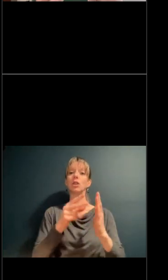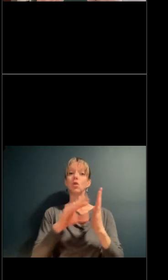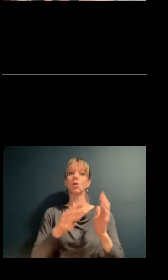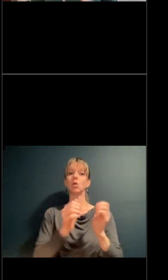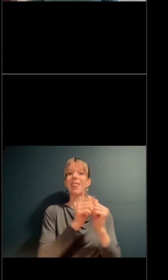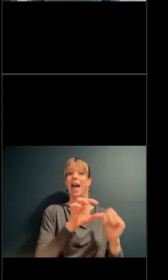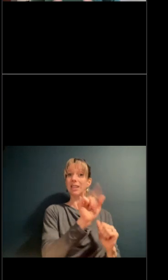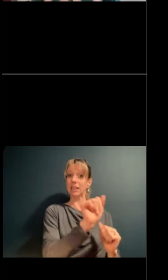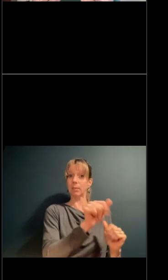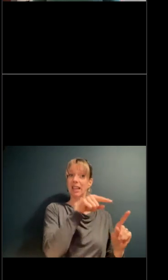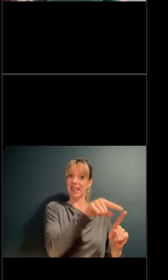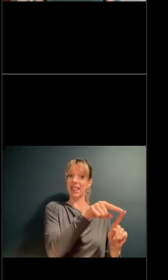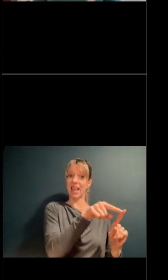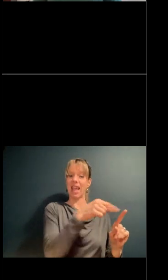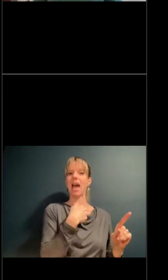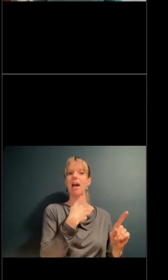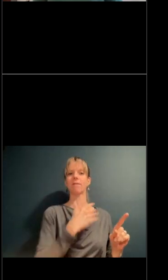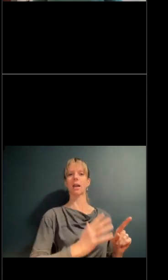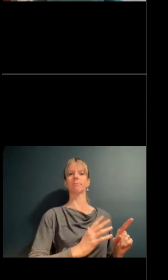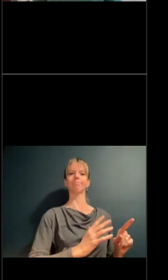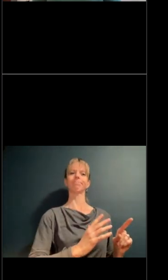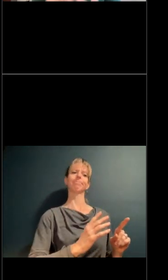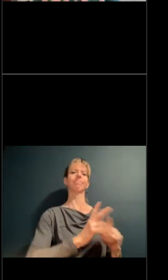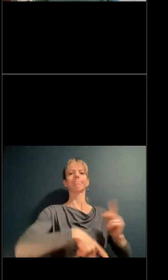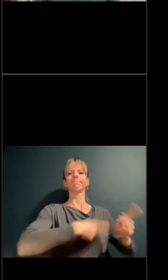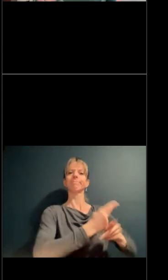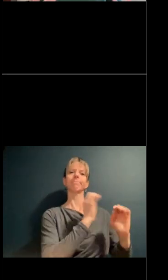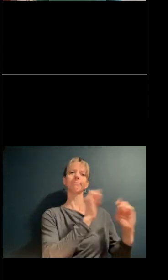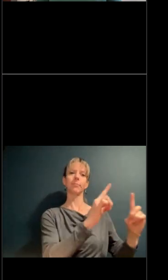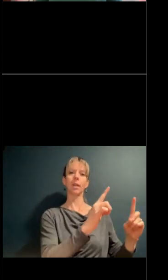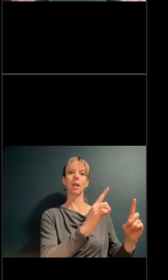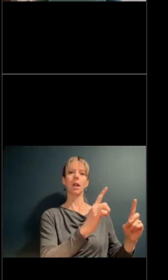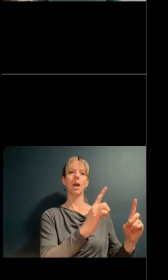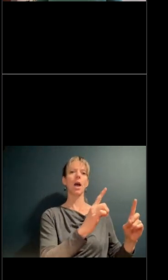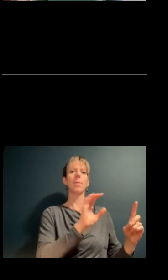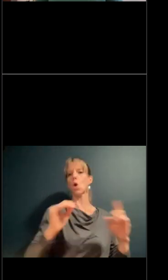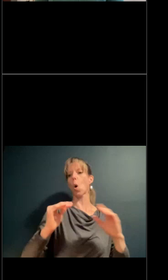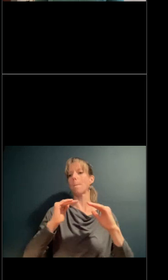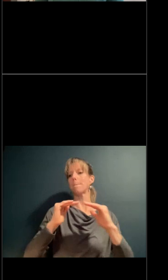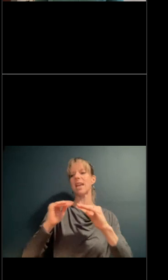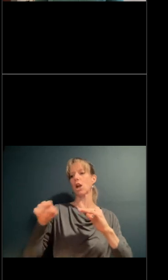to receive their formative education in the absence of their peers with disabilities.